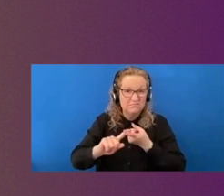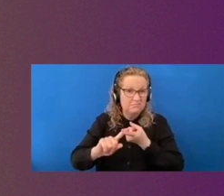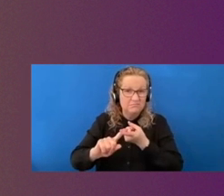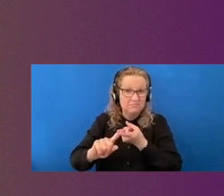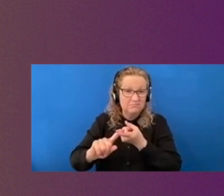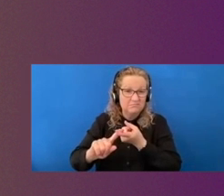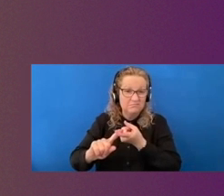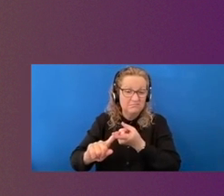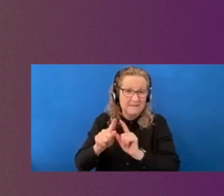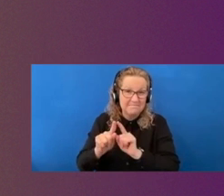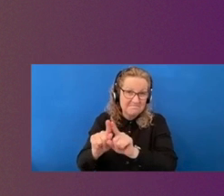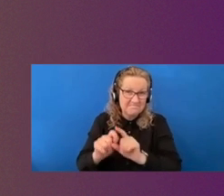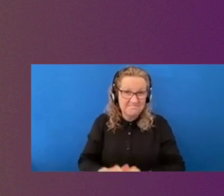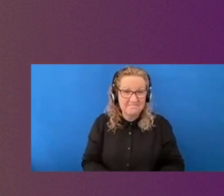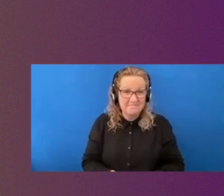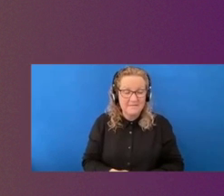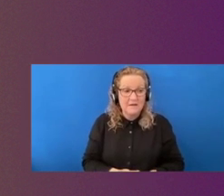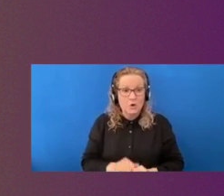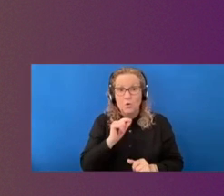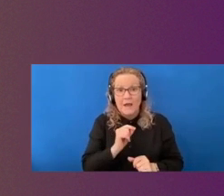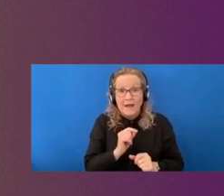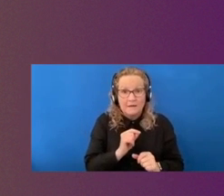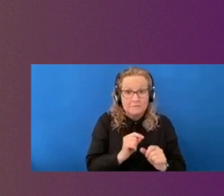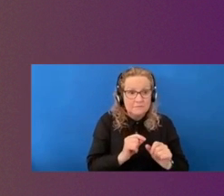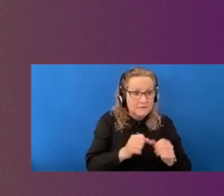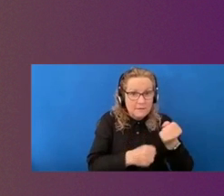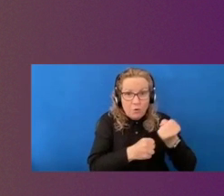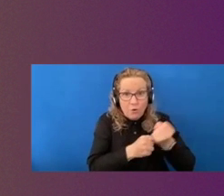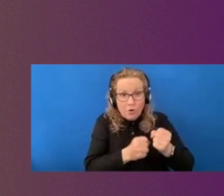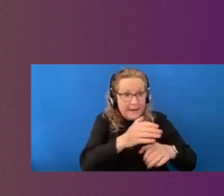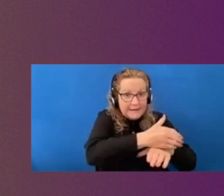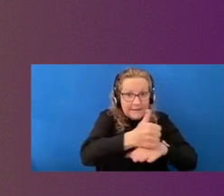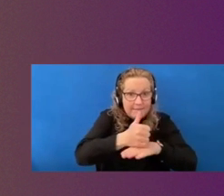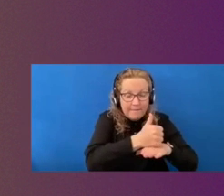you know the supports that you do put in place are just sort of at best compliance um something nice